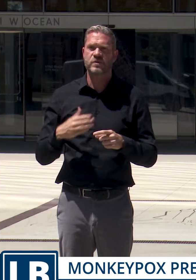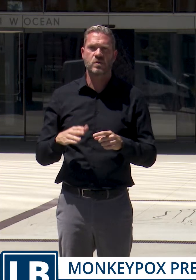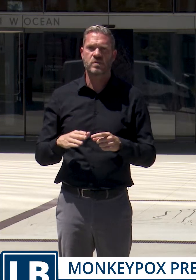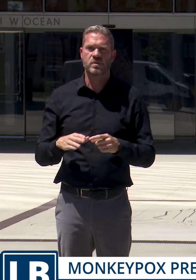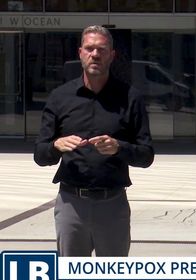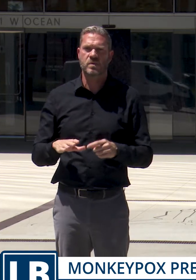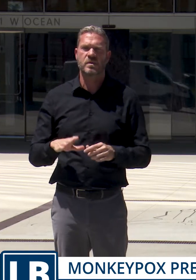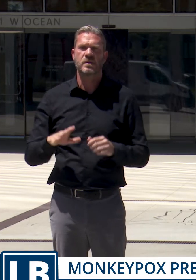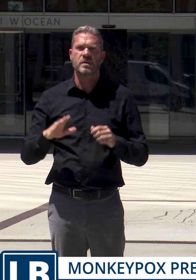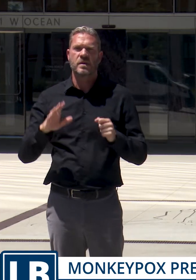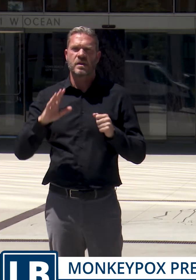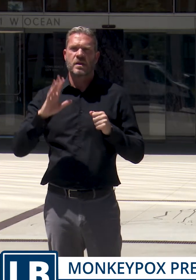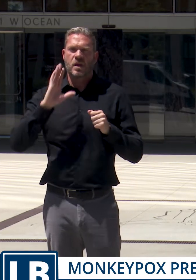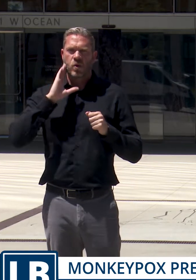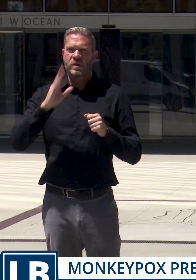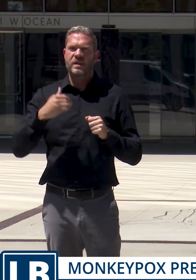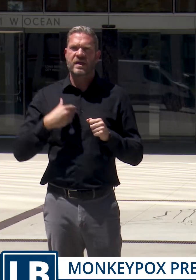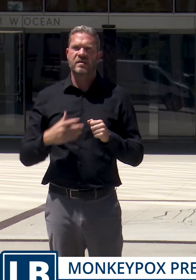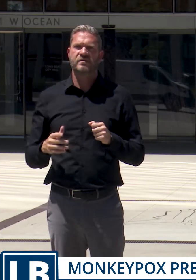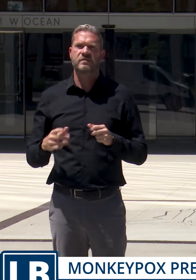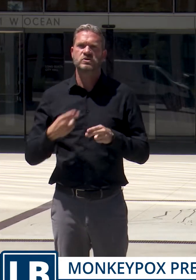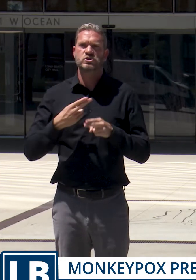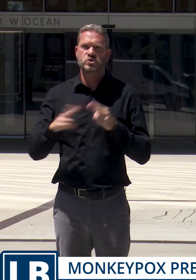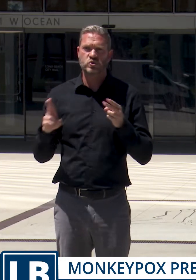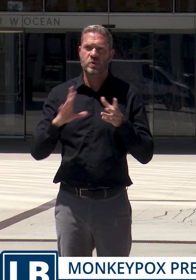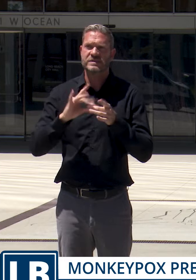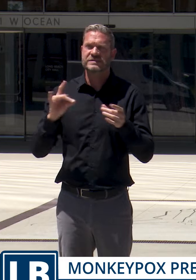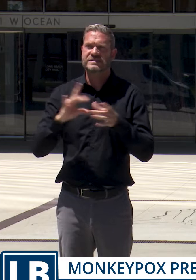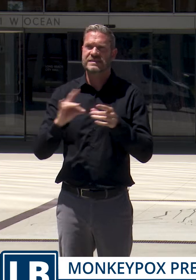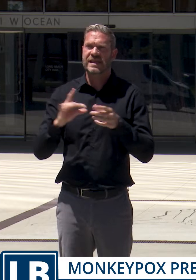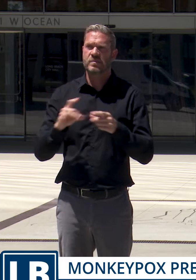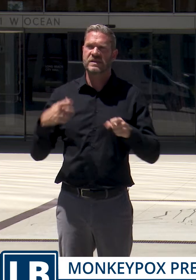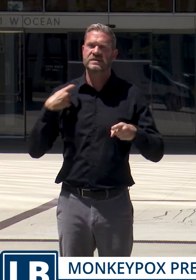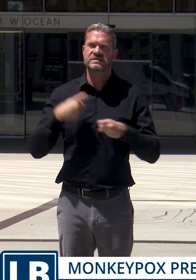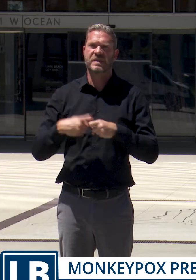and do it that way so a short statement spanish questions and then the full spanish translation um